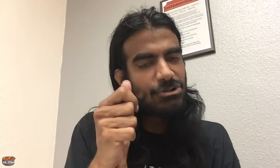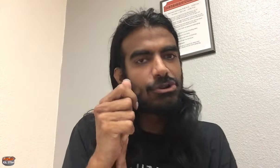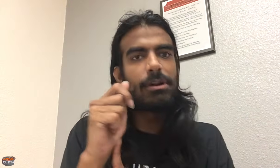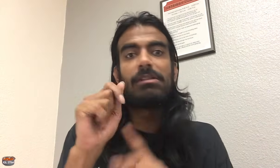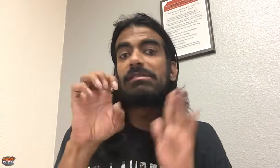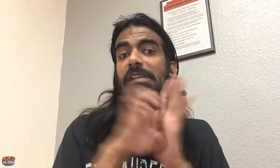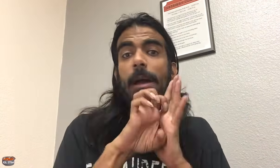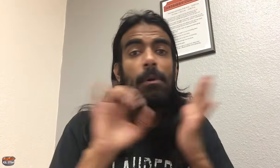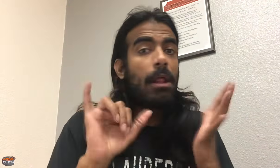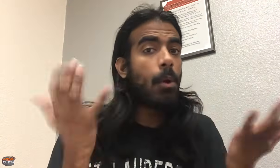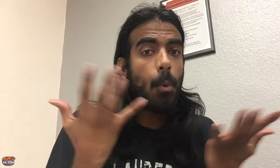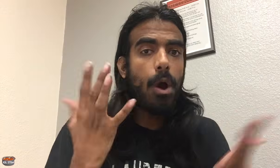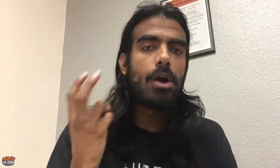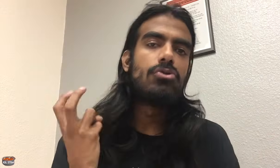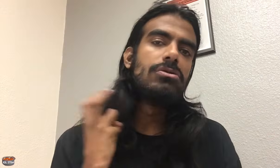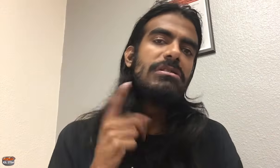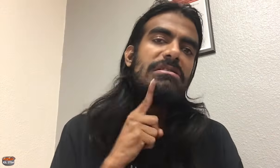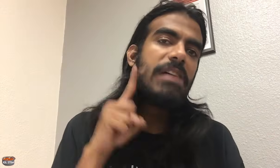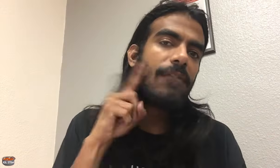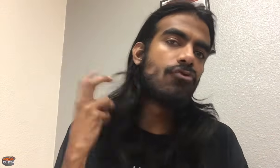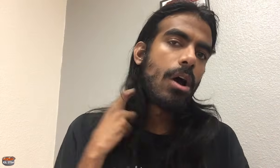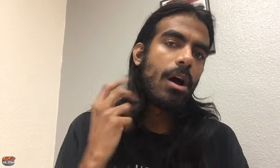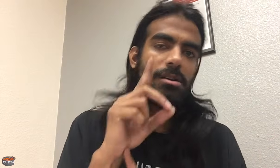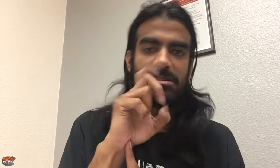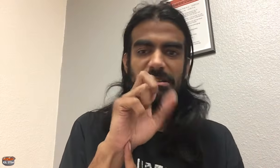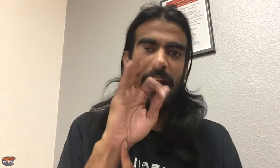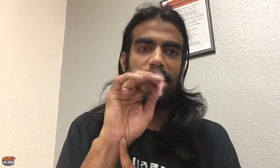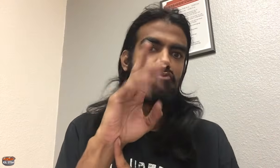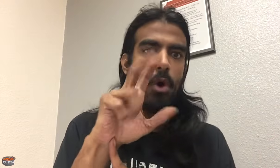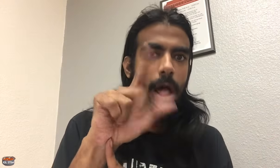It was interesting. One example, there's one called